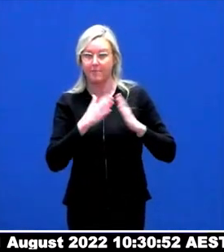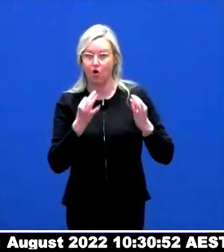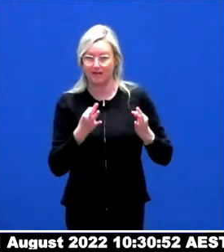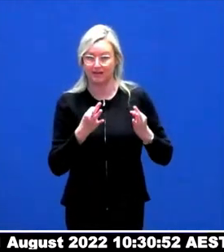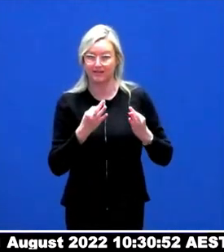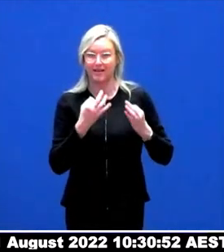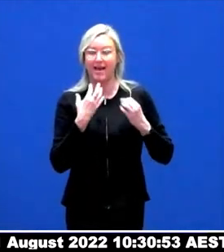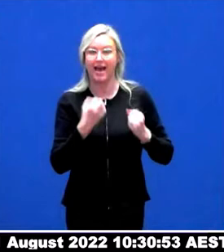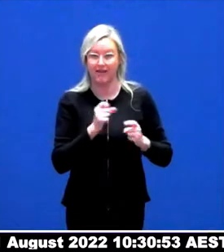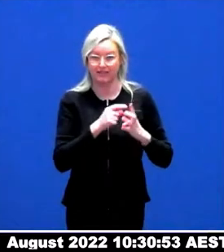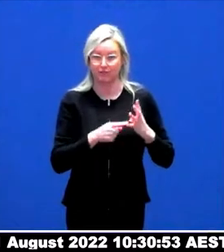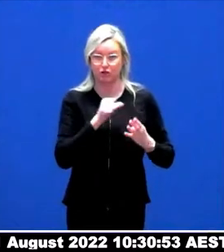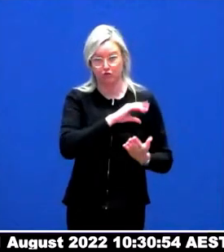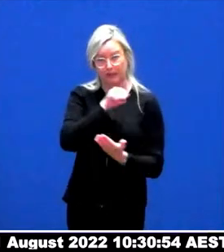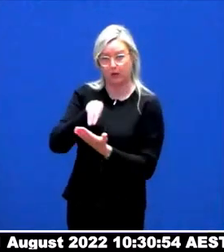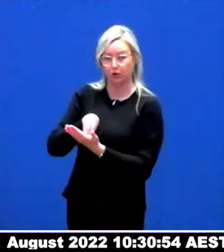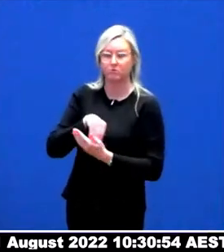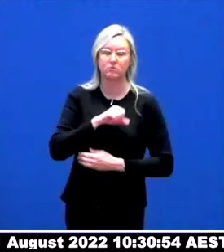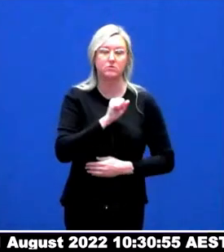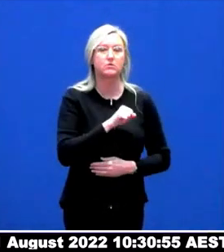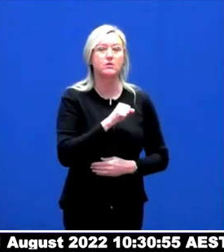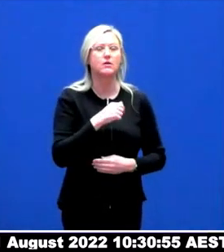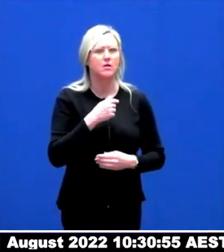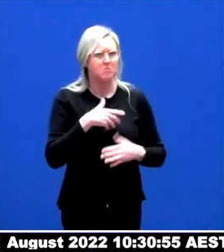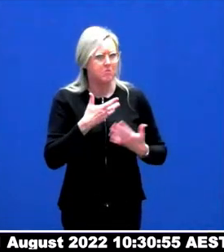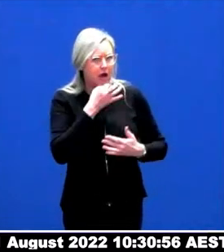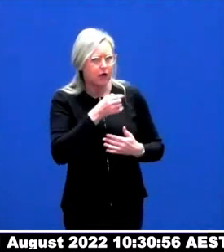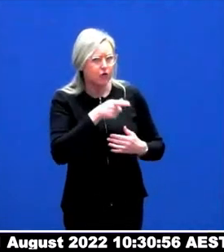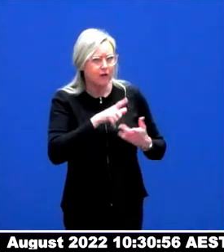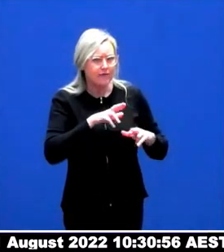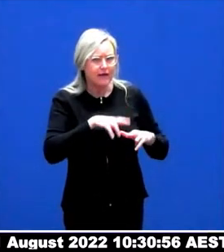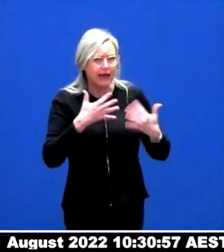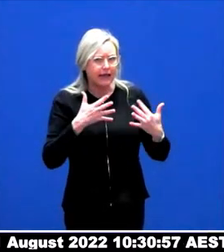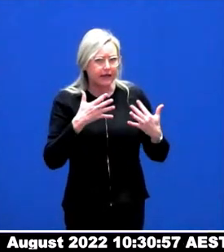And has there been any consideration in the decision to extend this